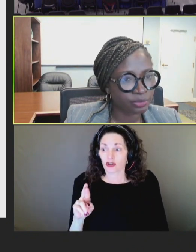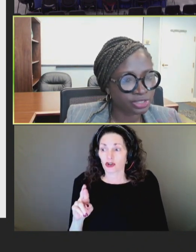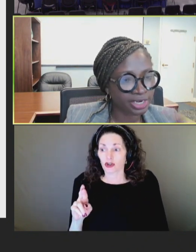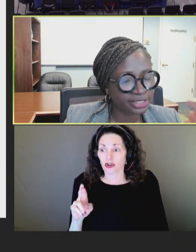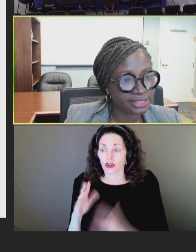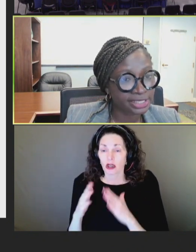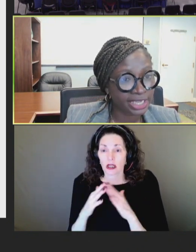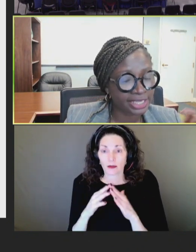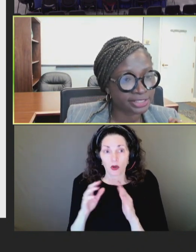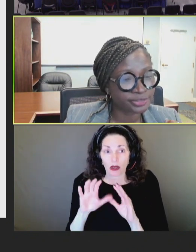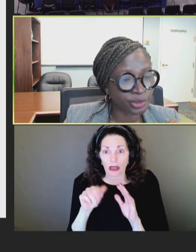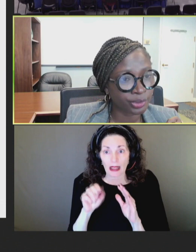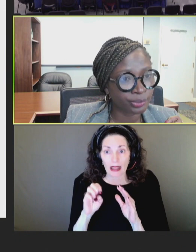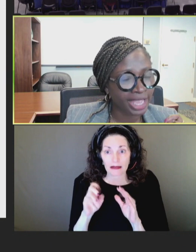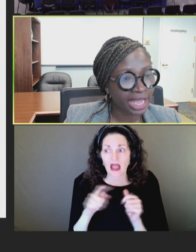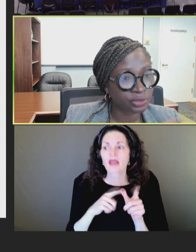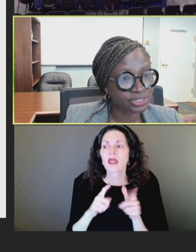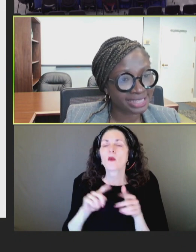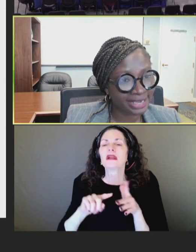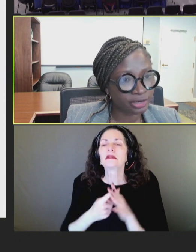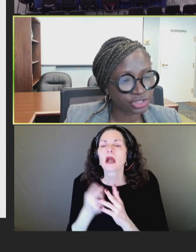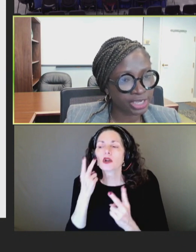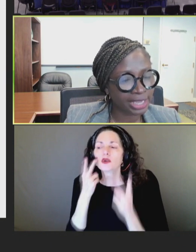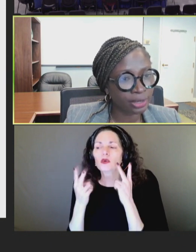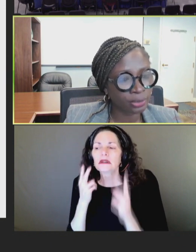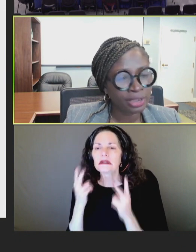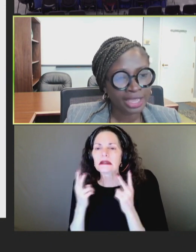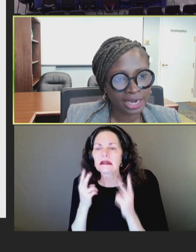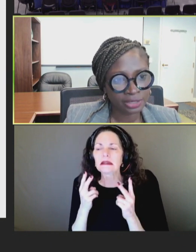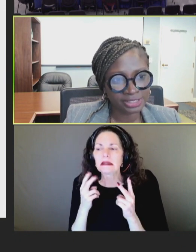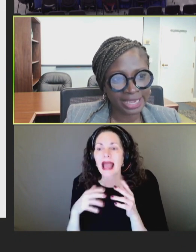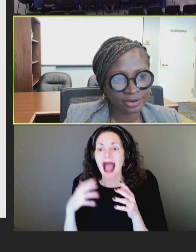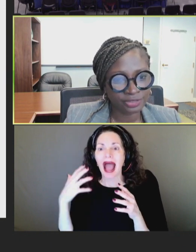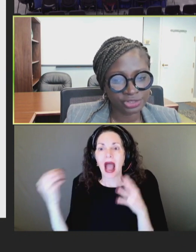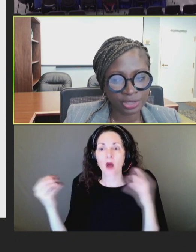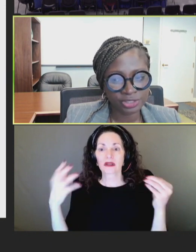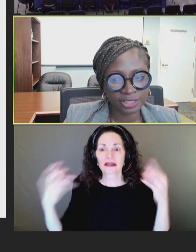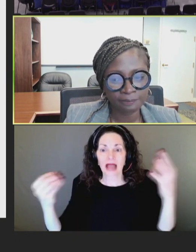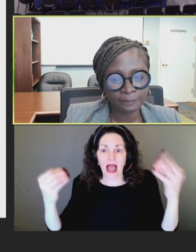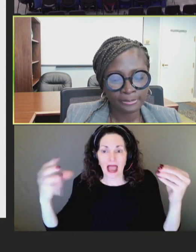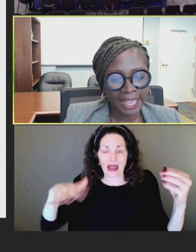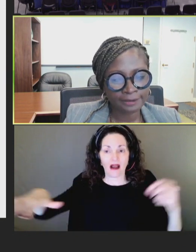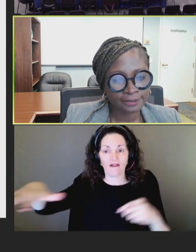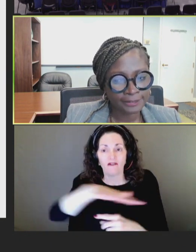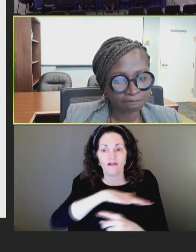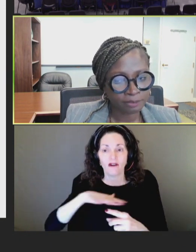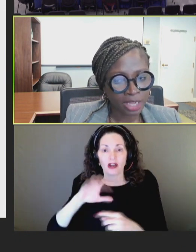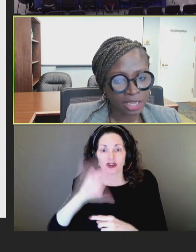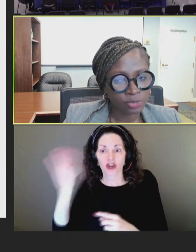then we started to see cases pop up outside of Chicago and outside of the shelter. And we